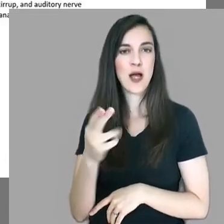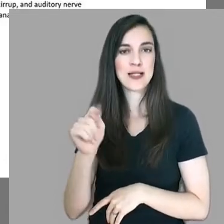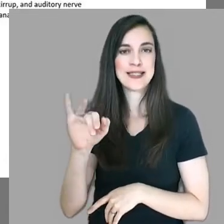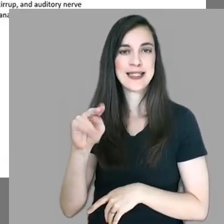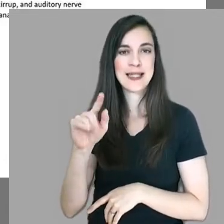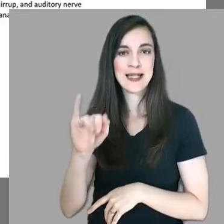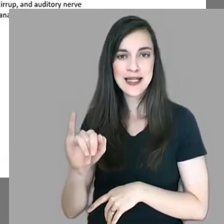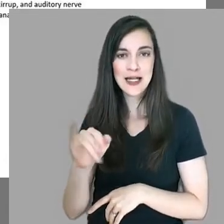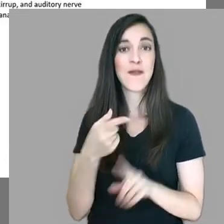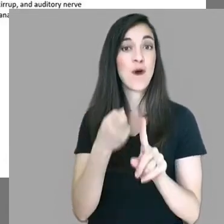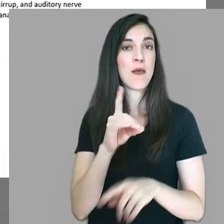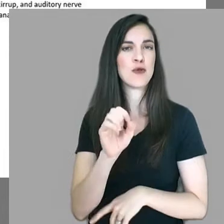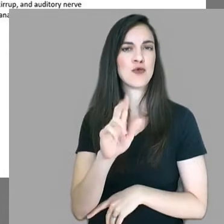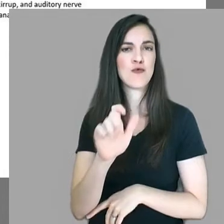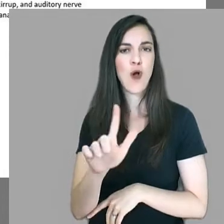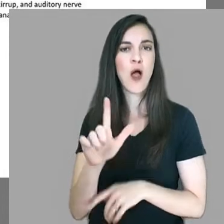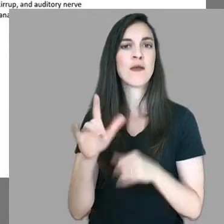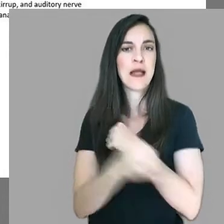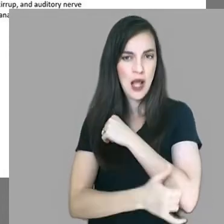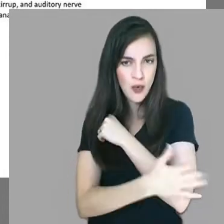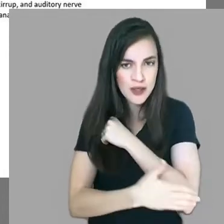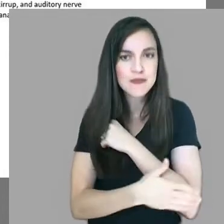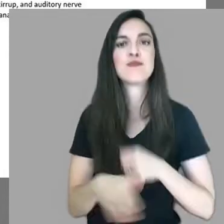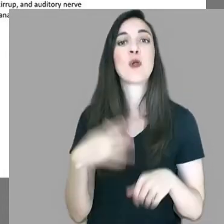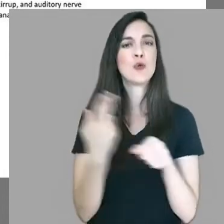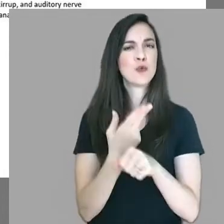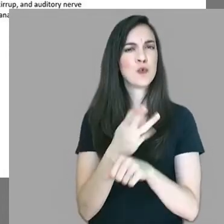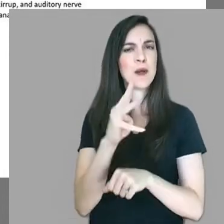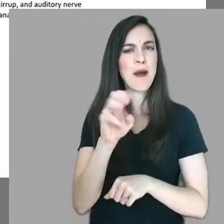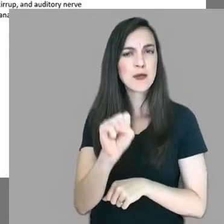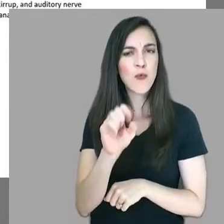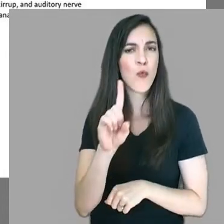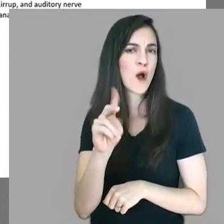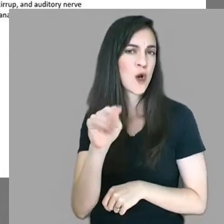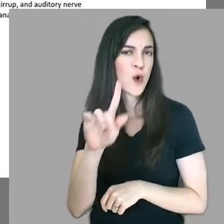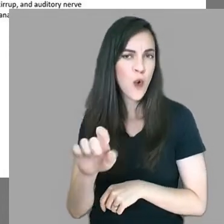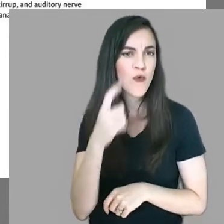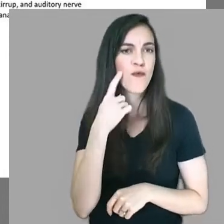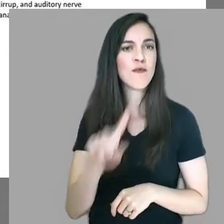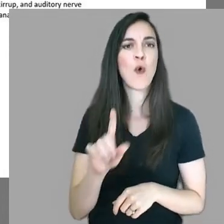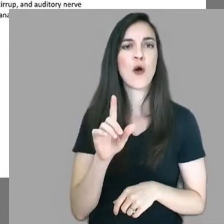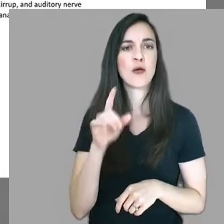Microsoft OneNote to document student progress towards IEP goals. The Duval